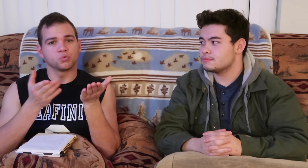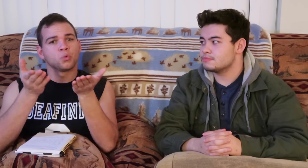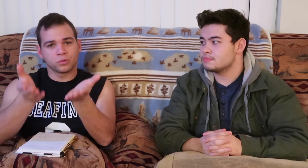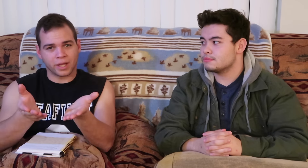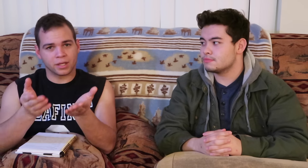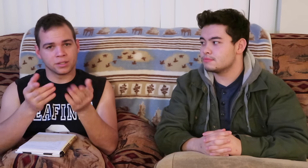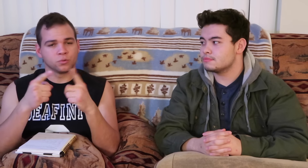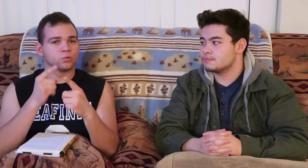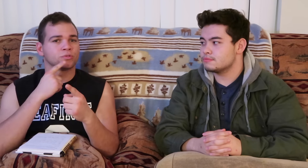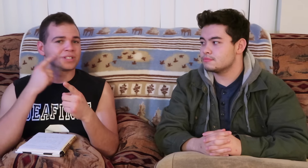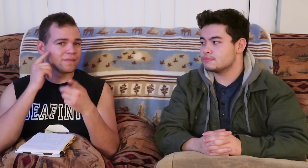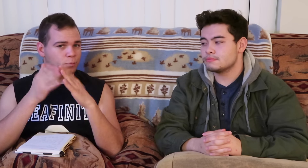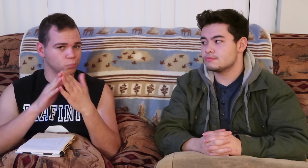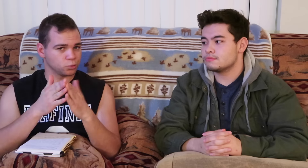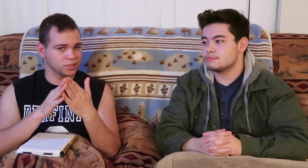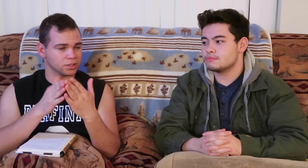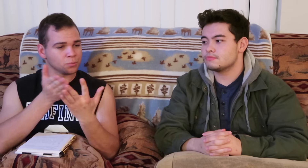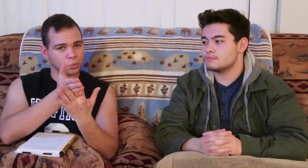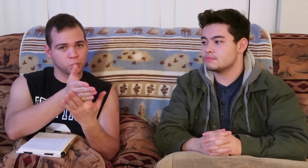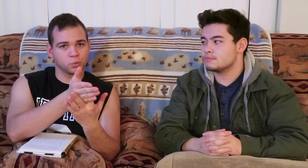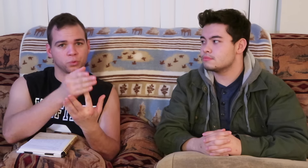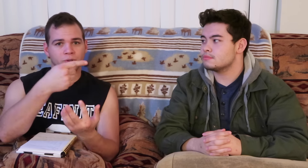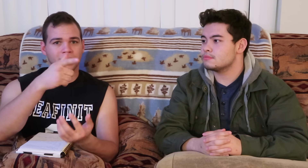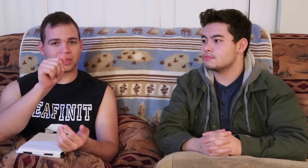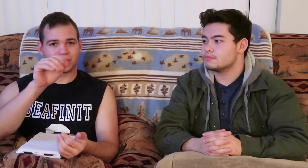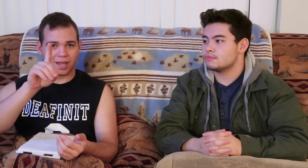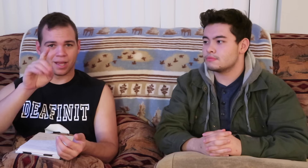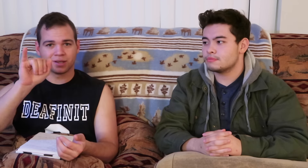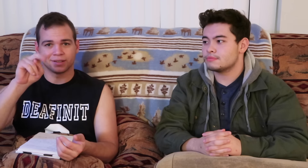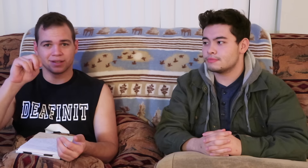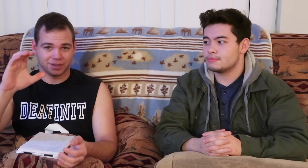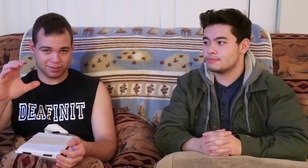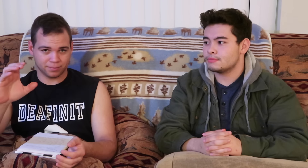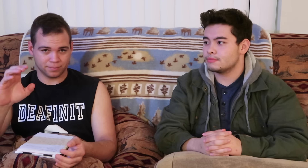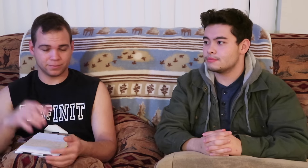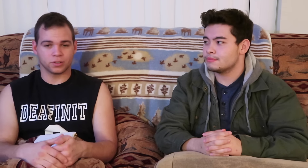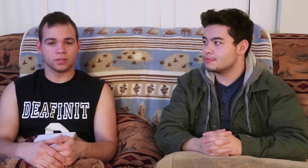donate to the deaf community through GLAD INC